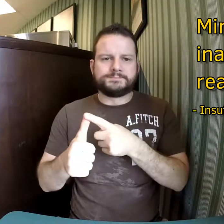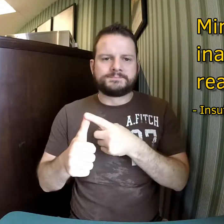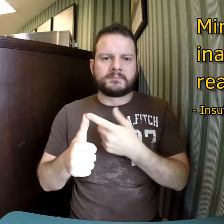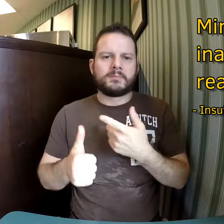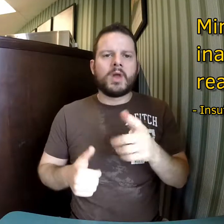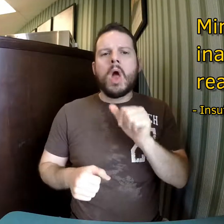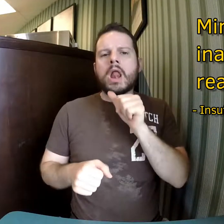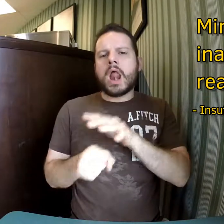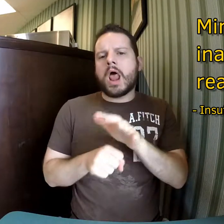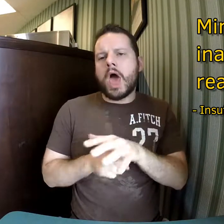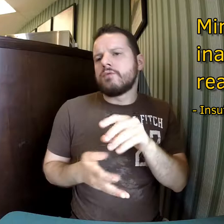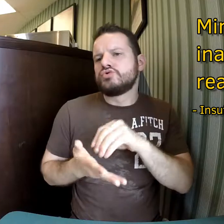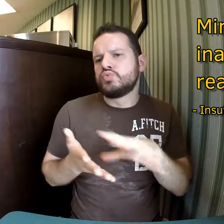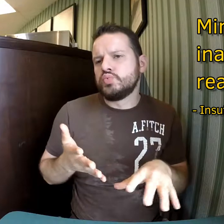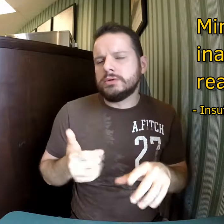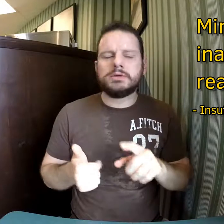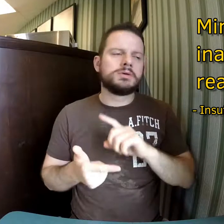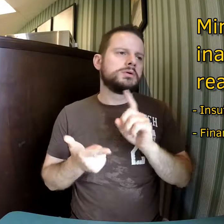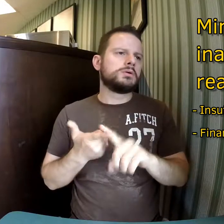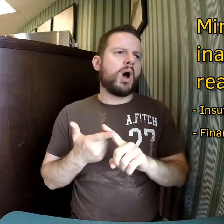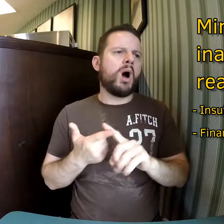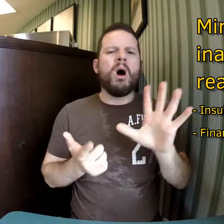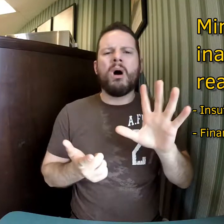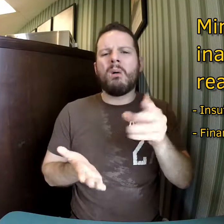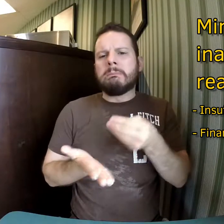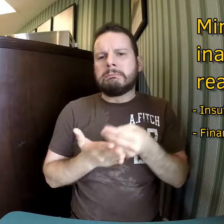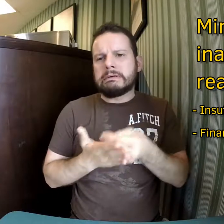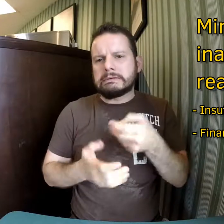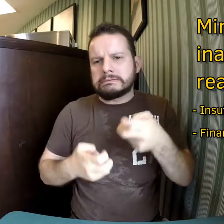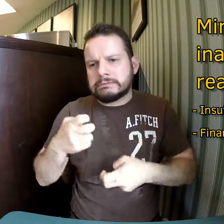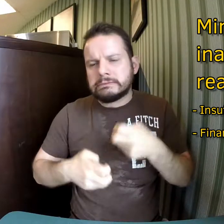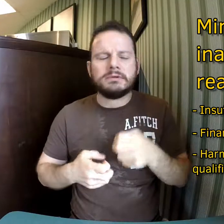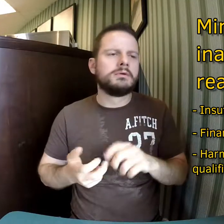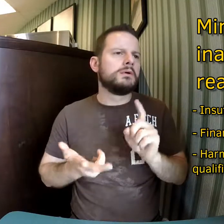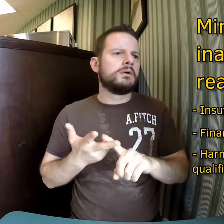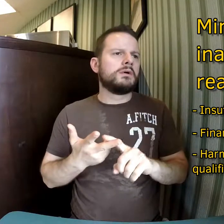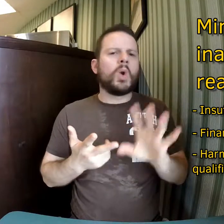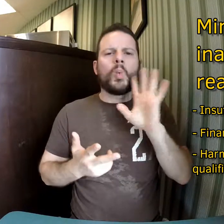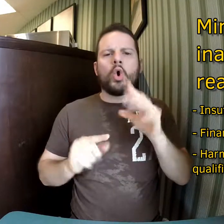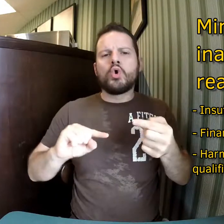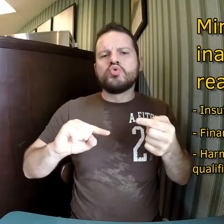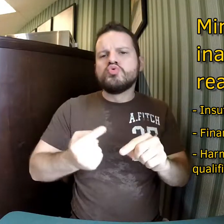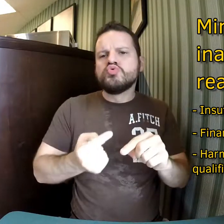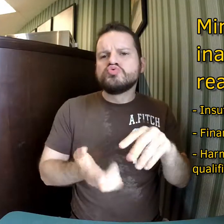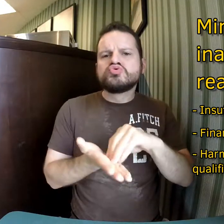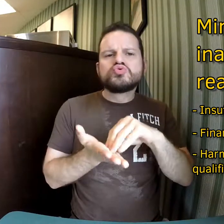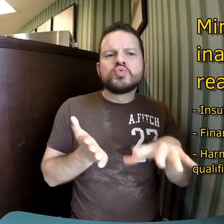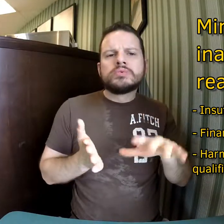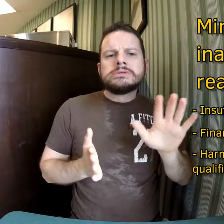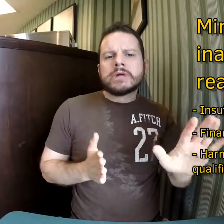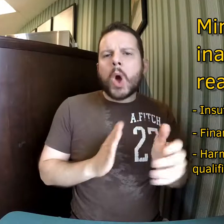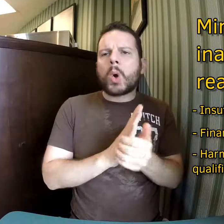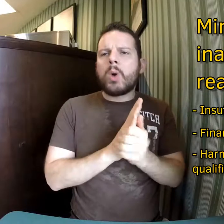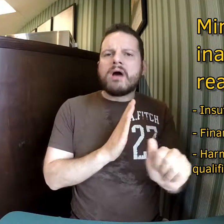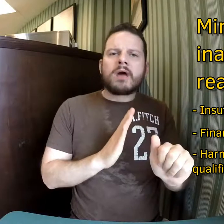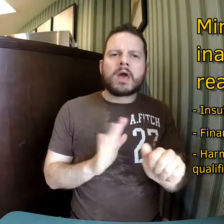There were not enough students. Money problems. It will hurt the students' qualifications.